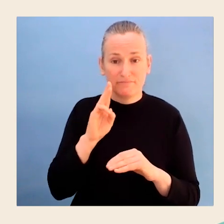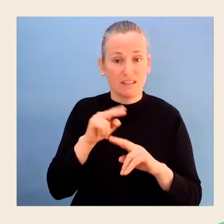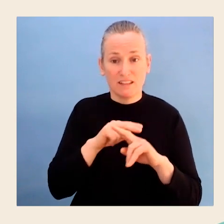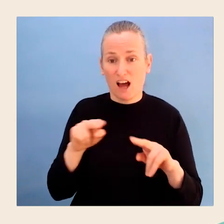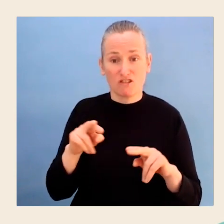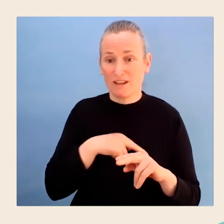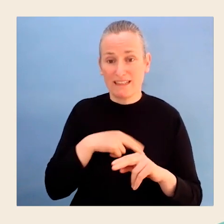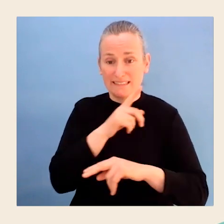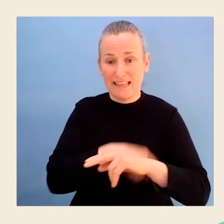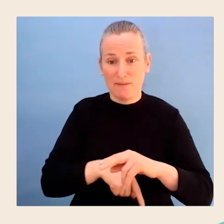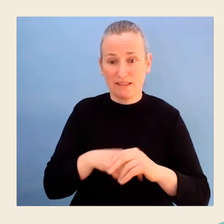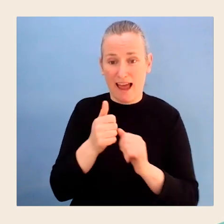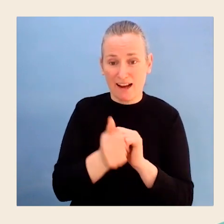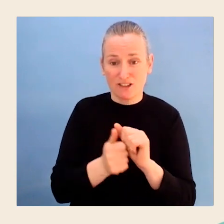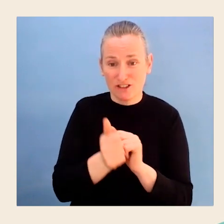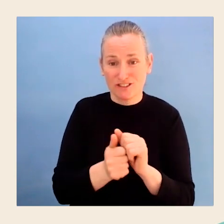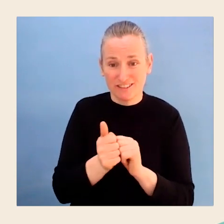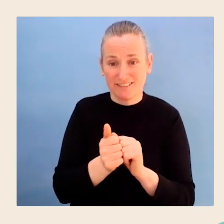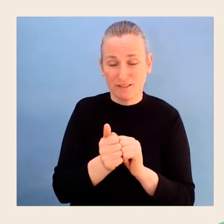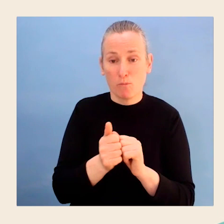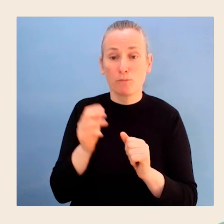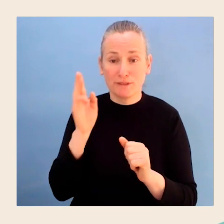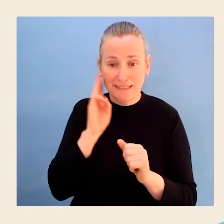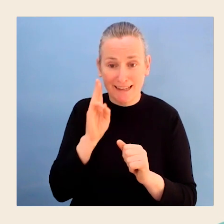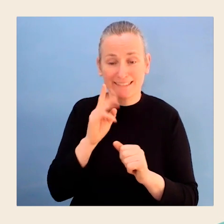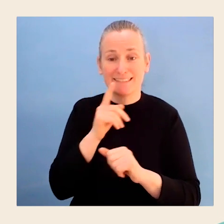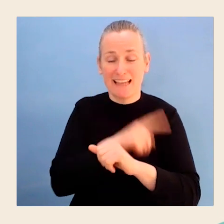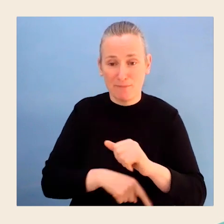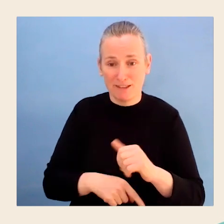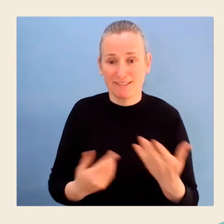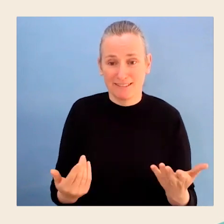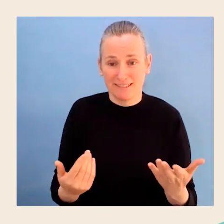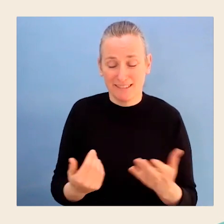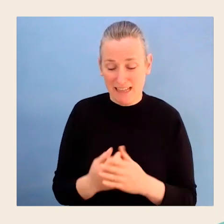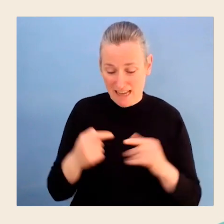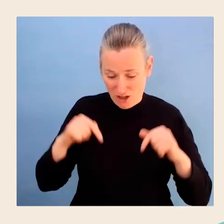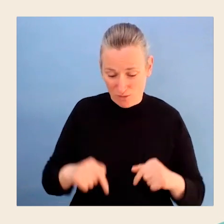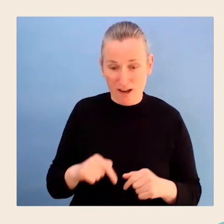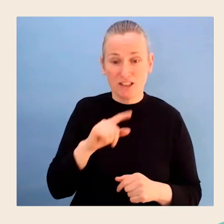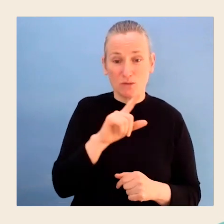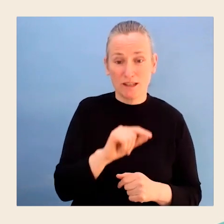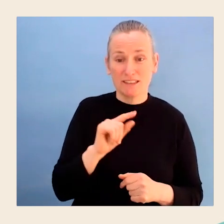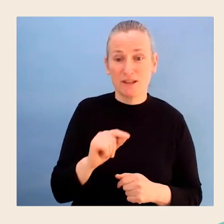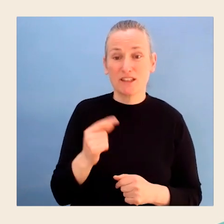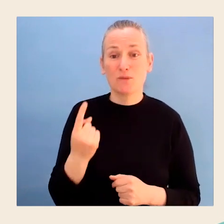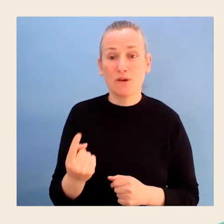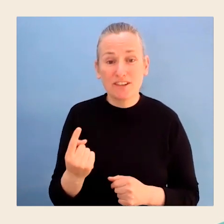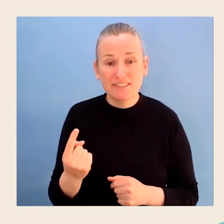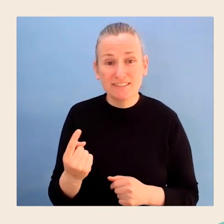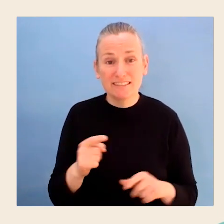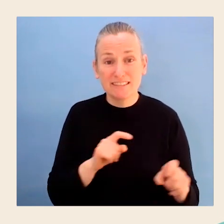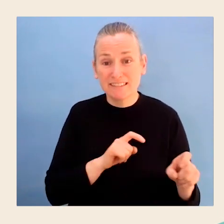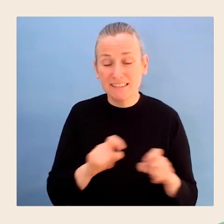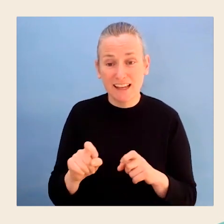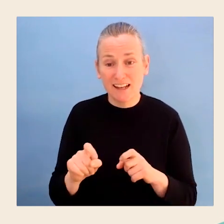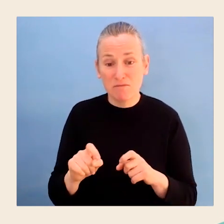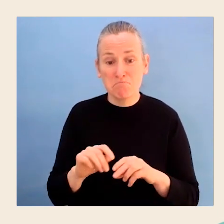I mean, here we are in 2021, and this is still not seen as a problematic practice